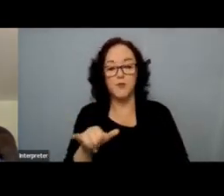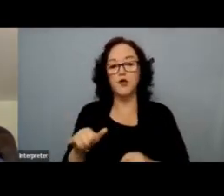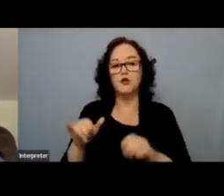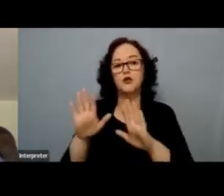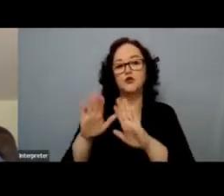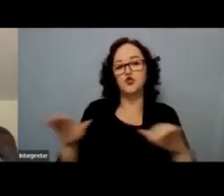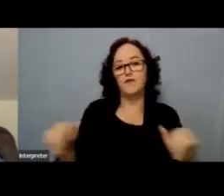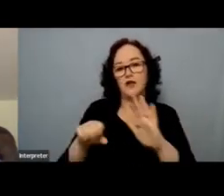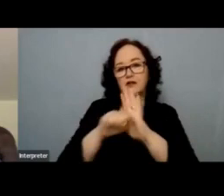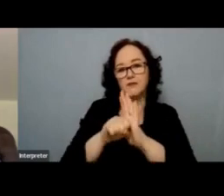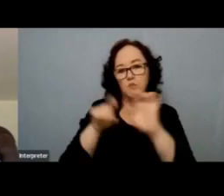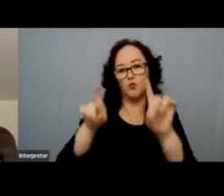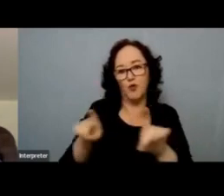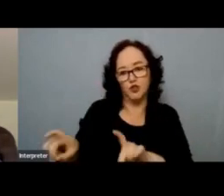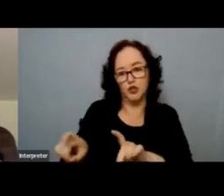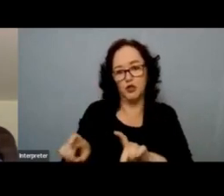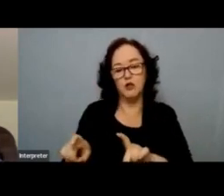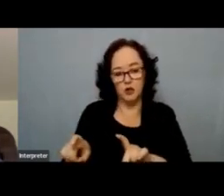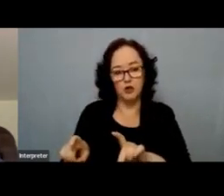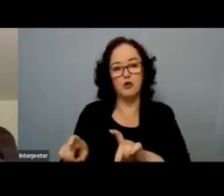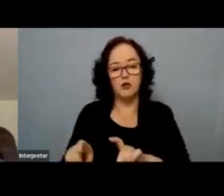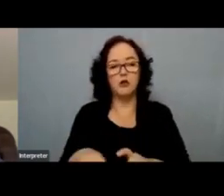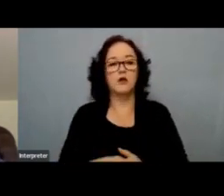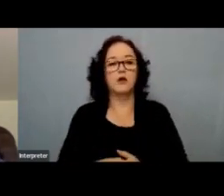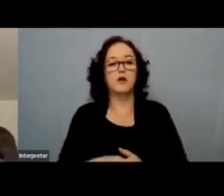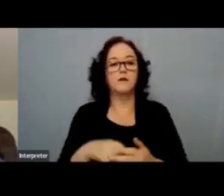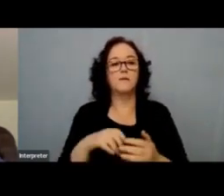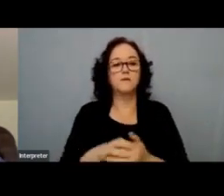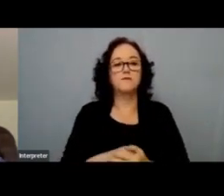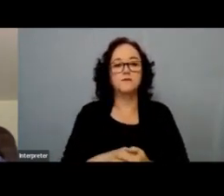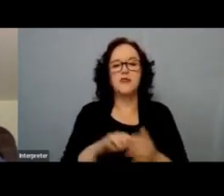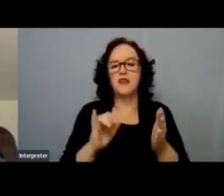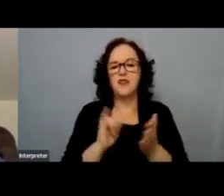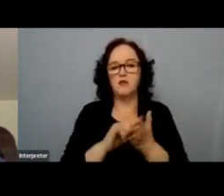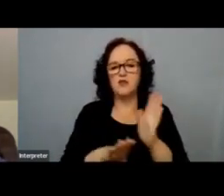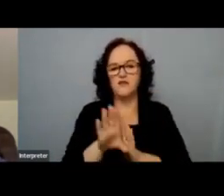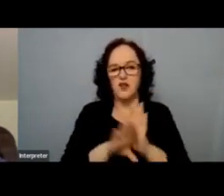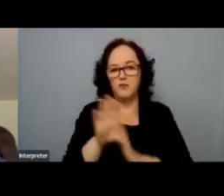and these were developed by our colleagues at MINESOURCE in Colorado. And also there's an